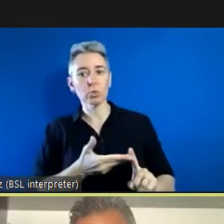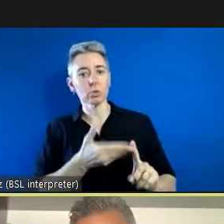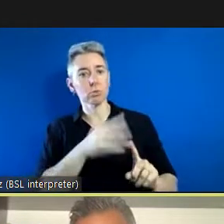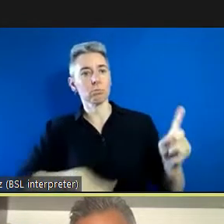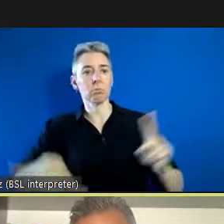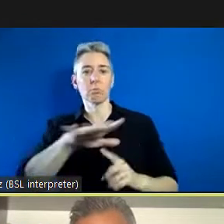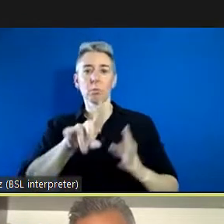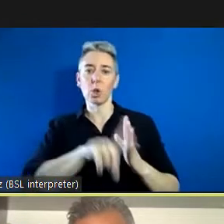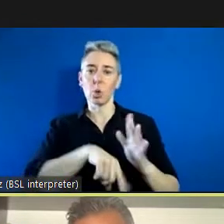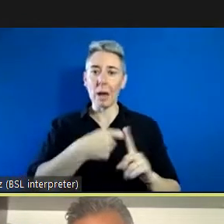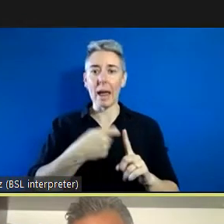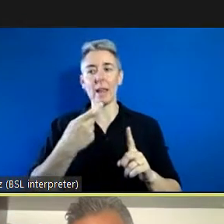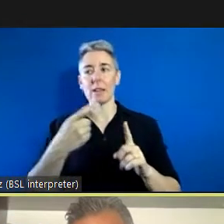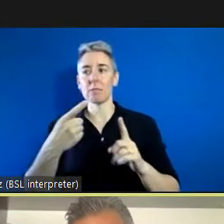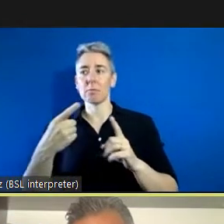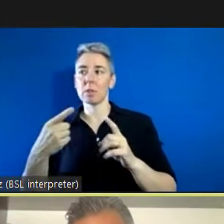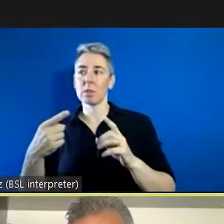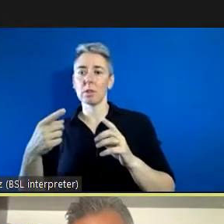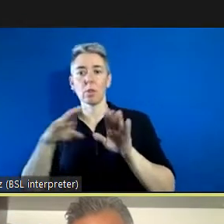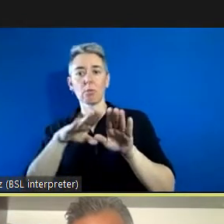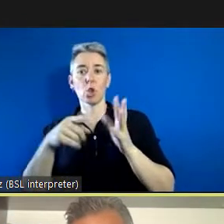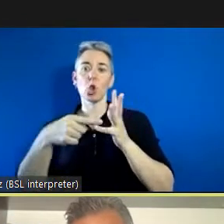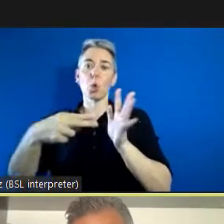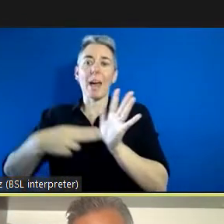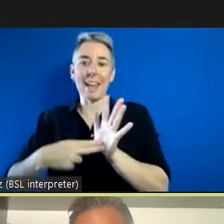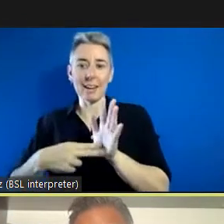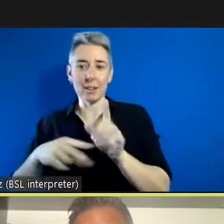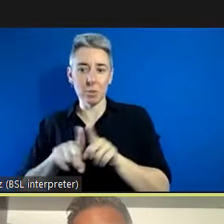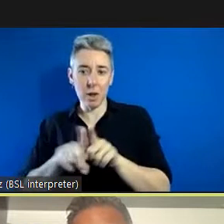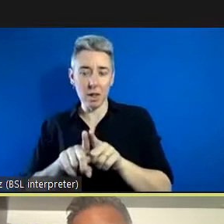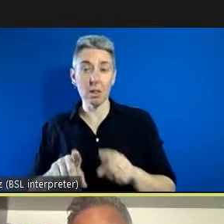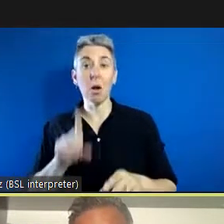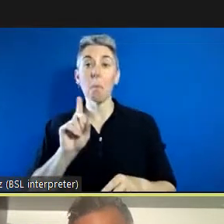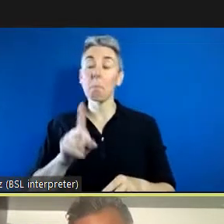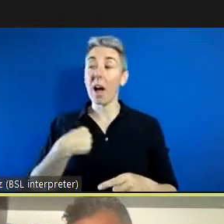I fundamentally say with this good because of the experiences that we've lived, rather than